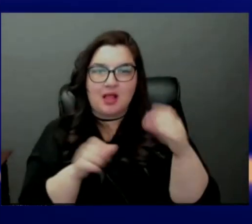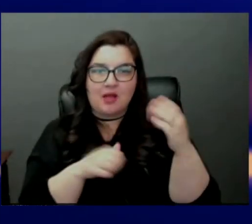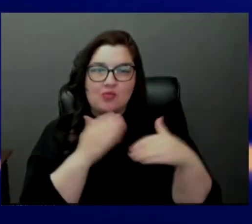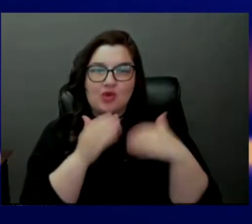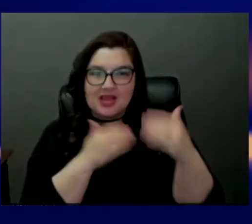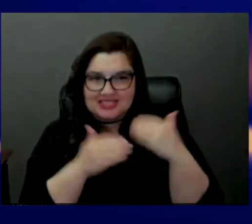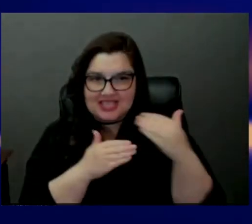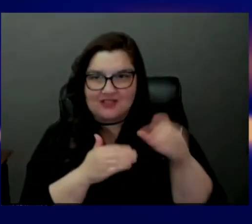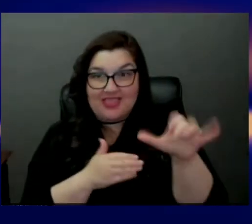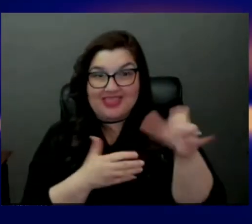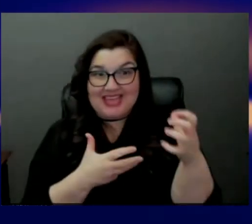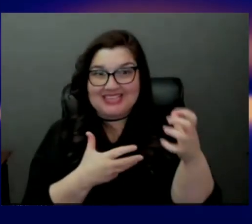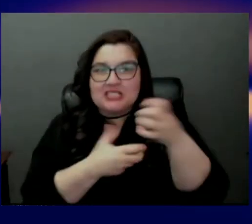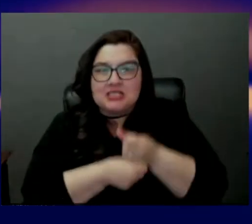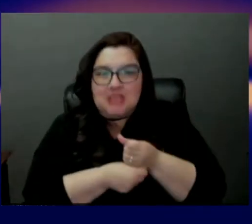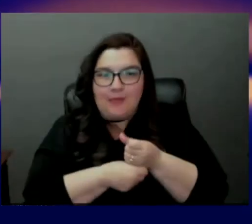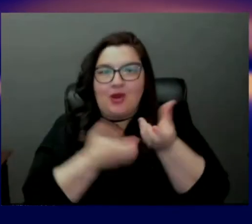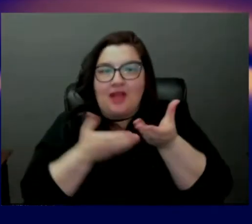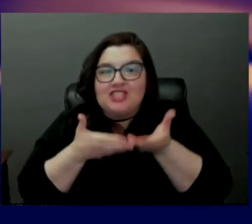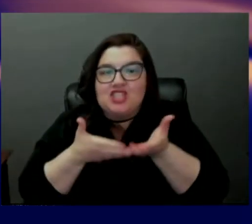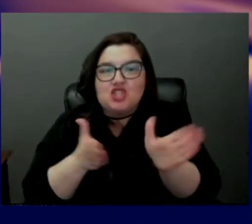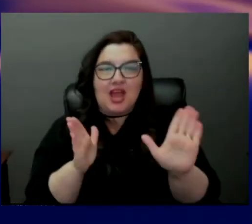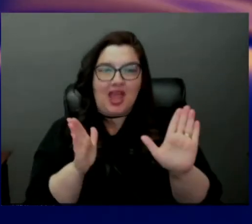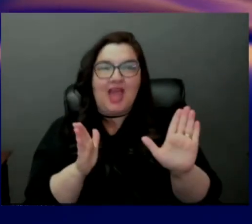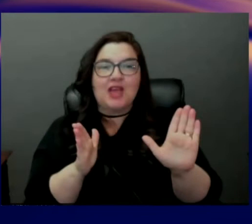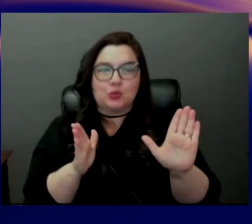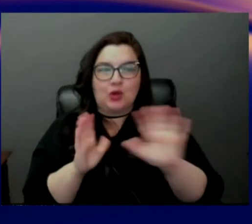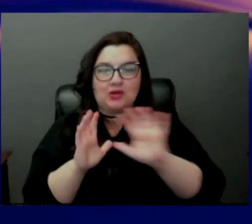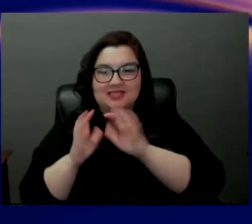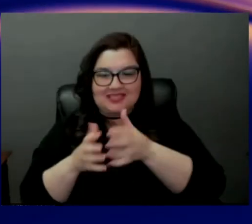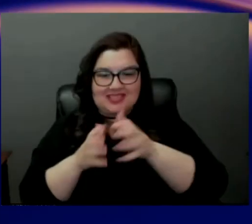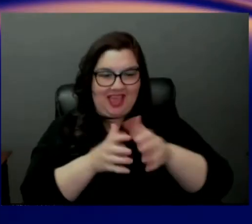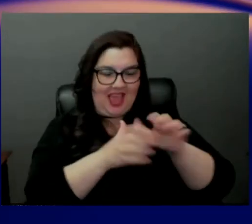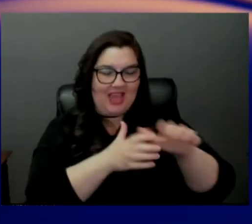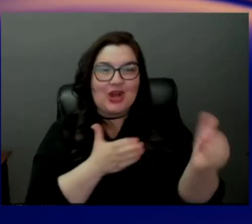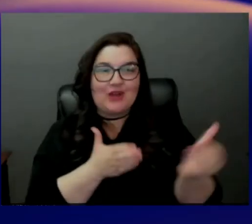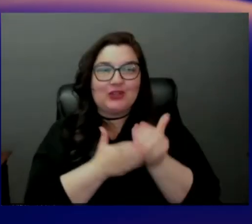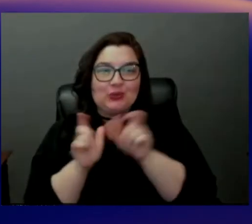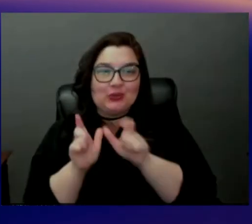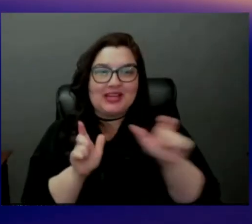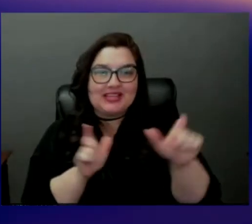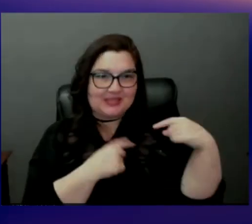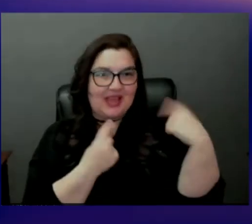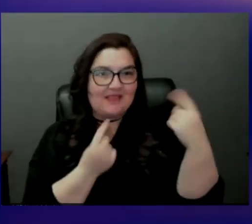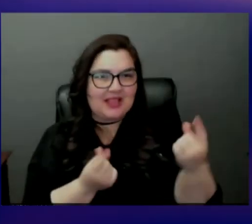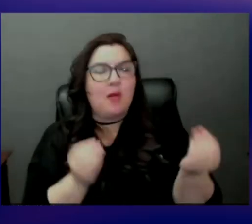of the kind of general set of new instances that have happened in the last few months. There are some more specific use cases,